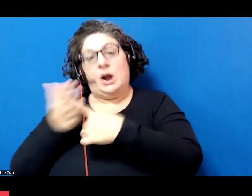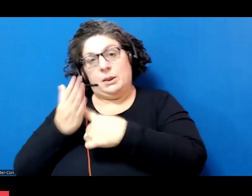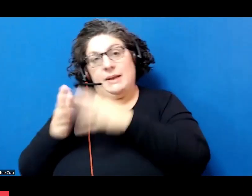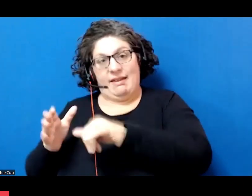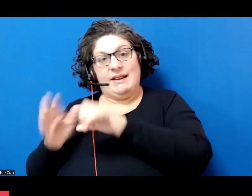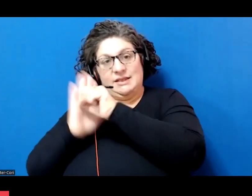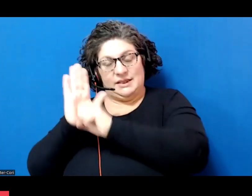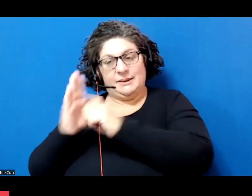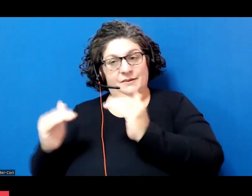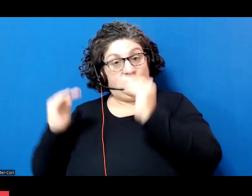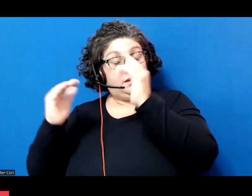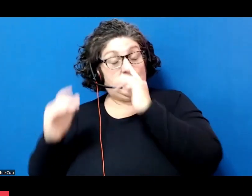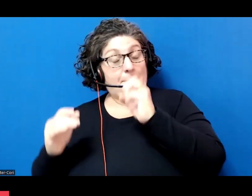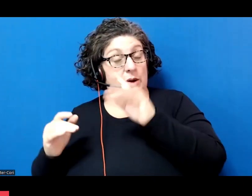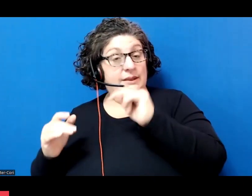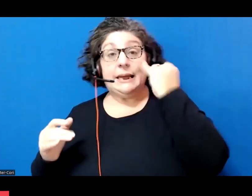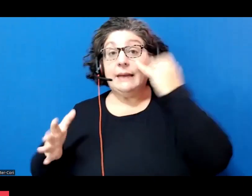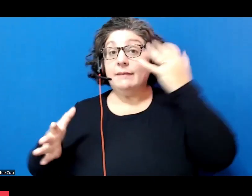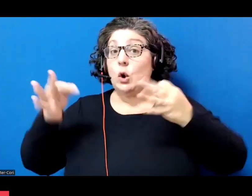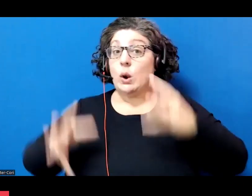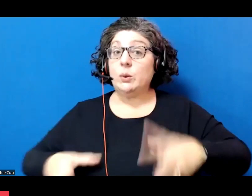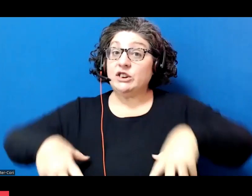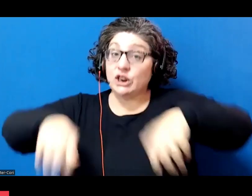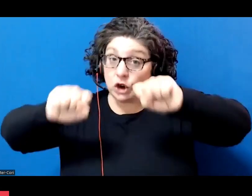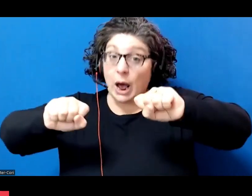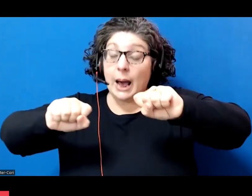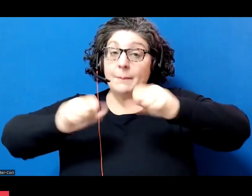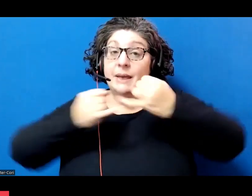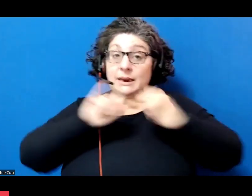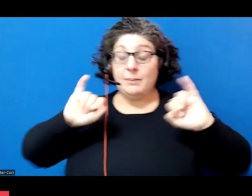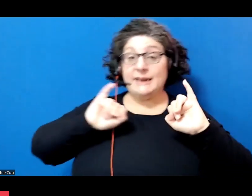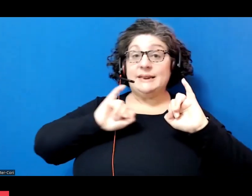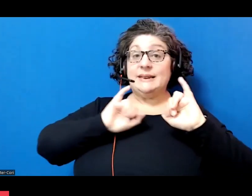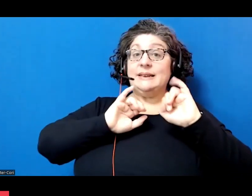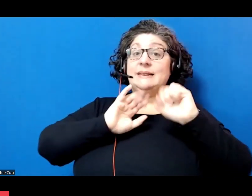And that is that if the Court were to adopt the independent state legislature theory,